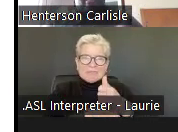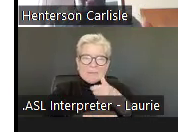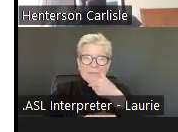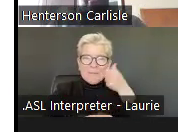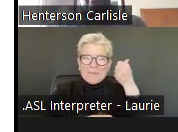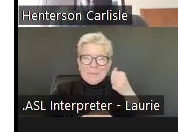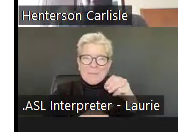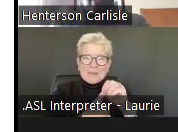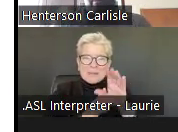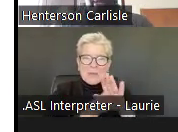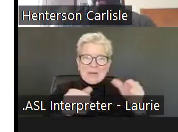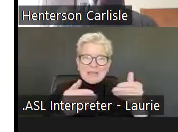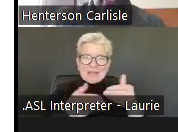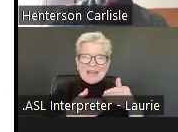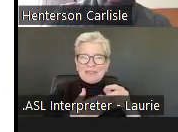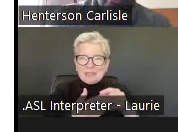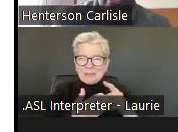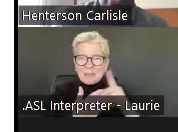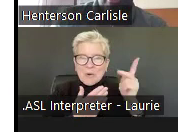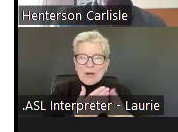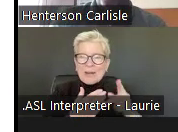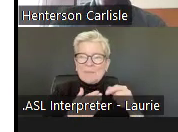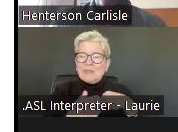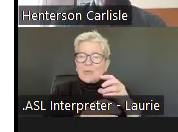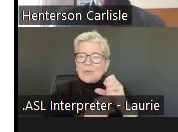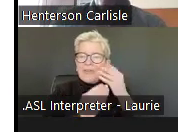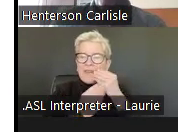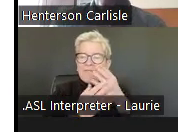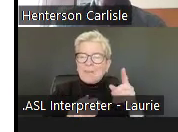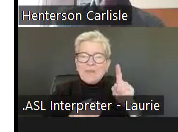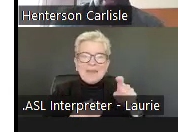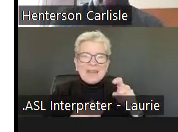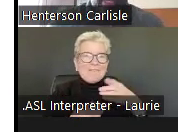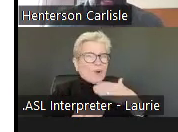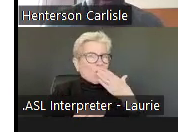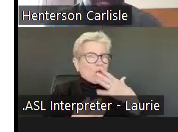they need to make a best fit in terms of them coming in and the type of activities